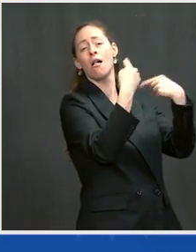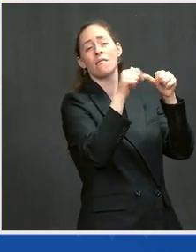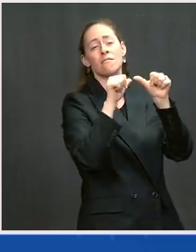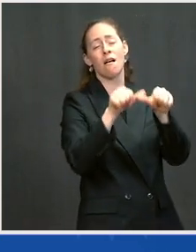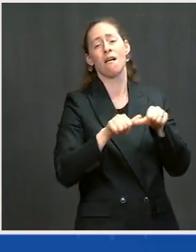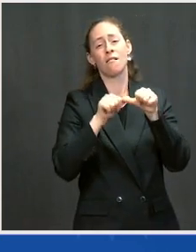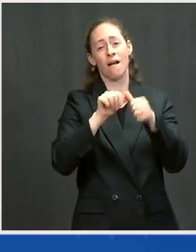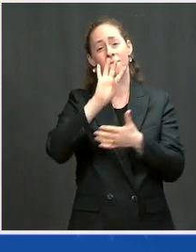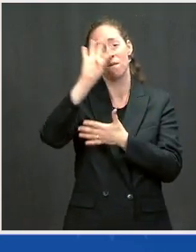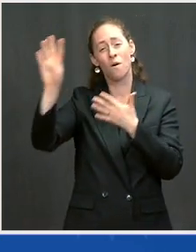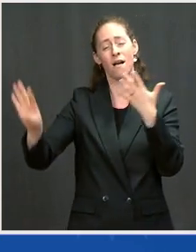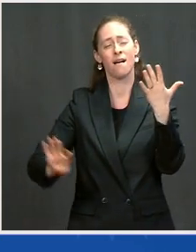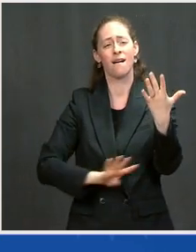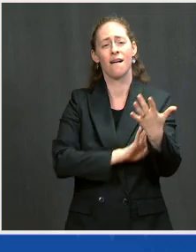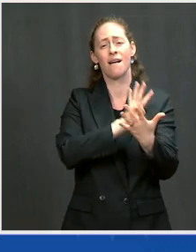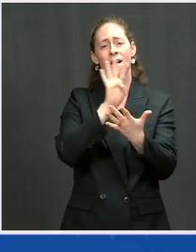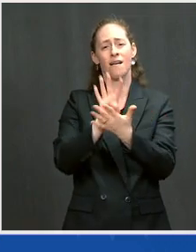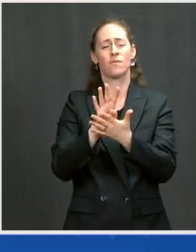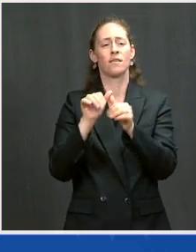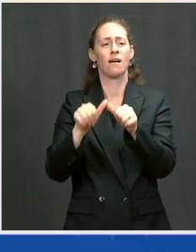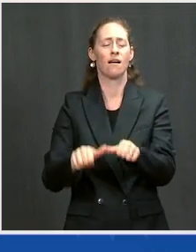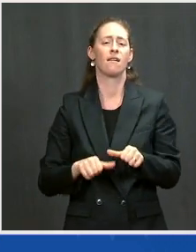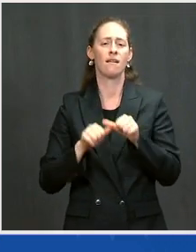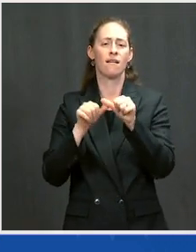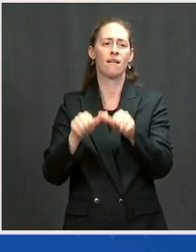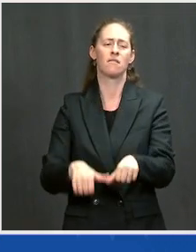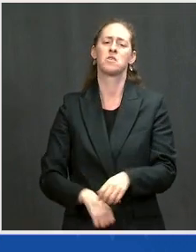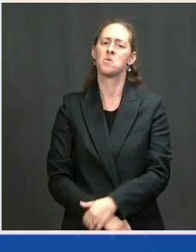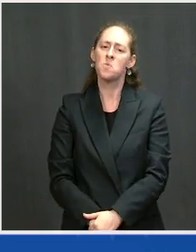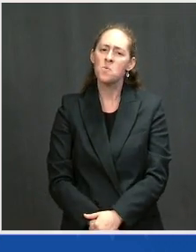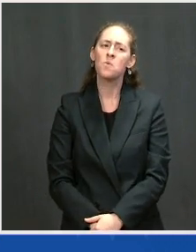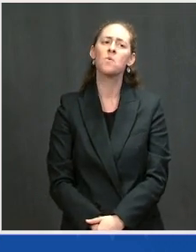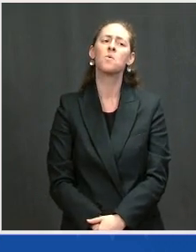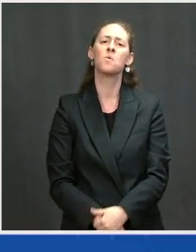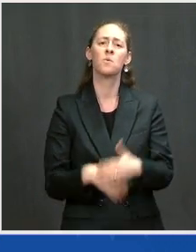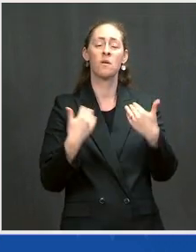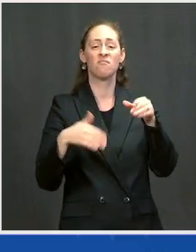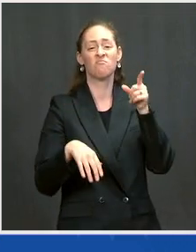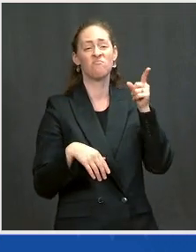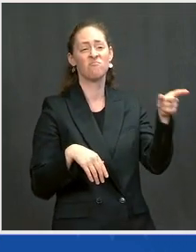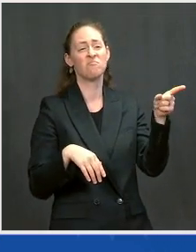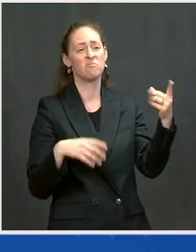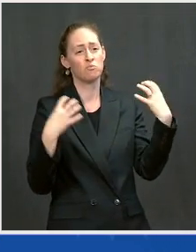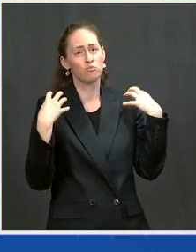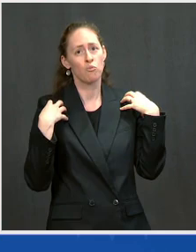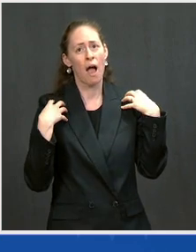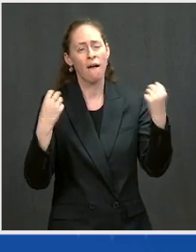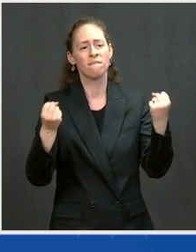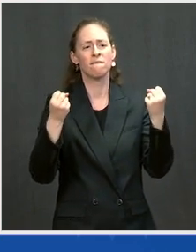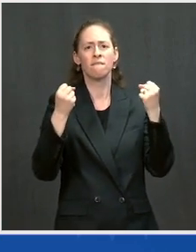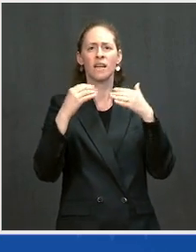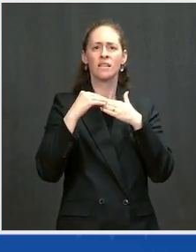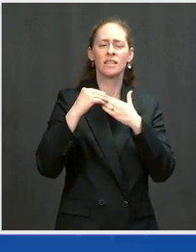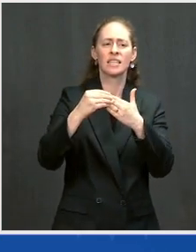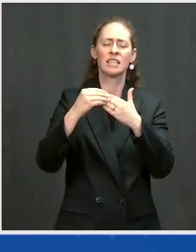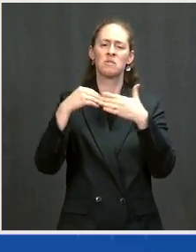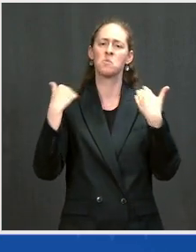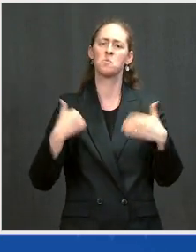by the extraordinary leadership and courageous example exhibited by First Lieutenant Puckett. As a result, five human wave attacks